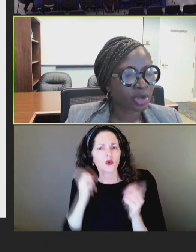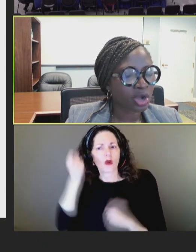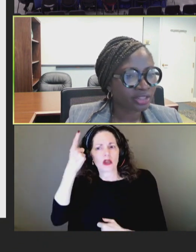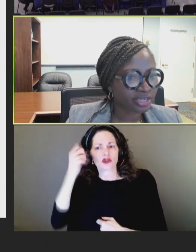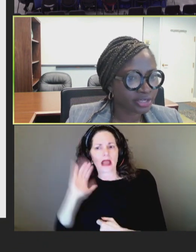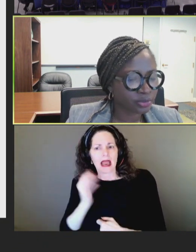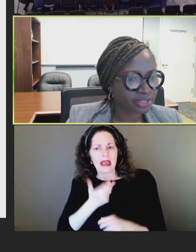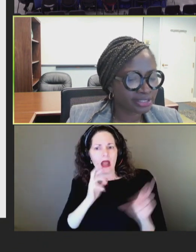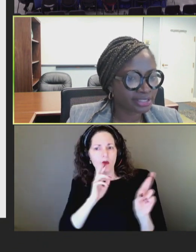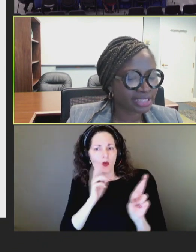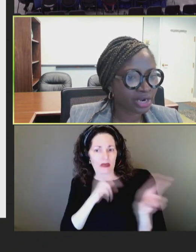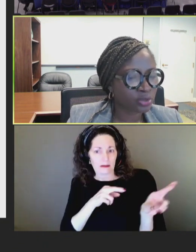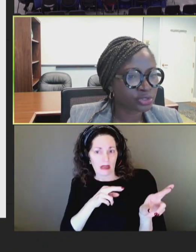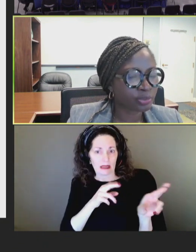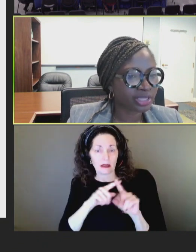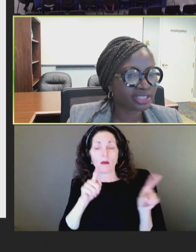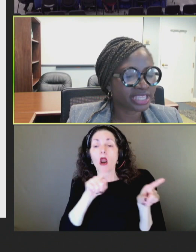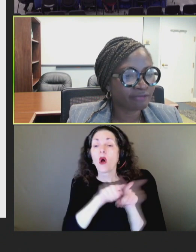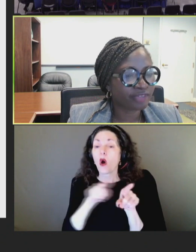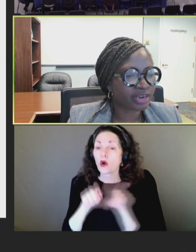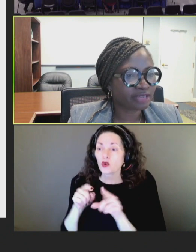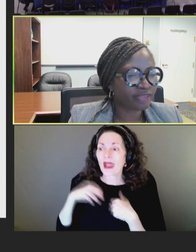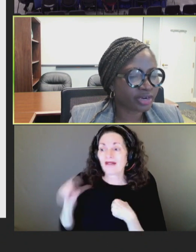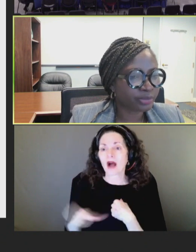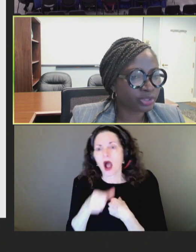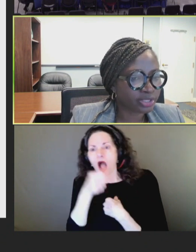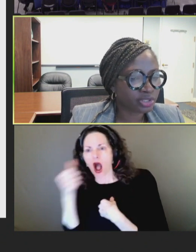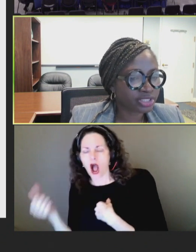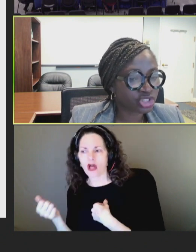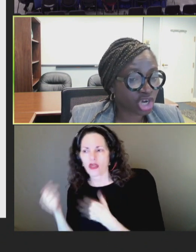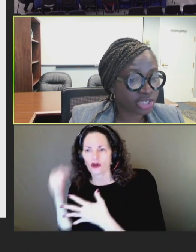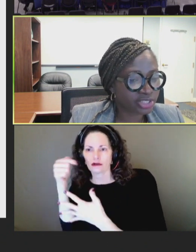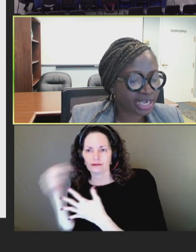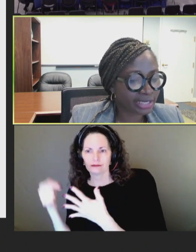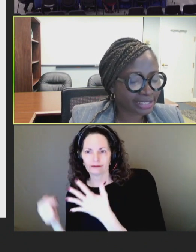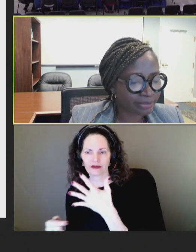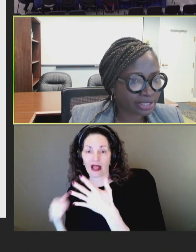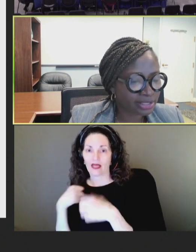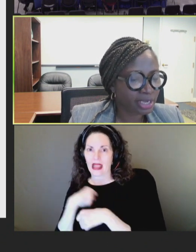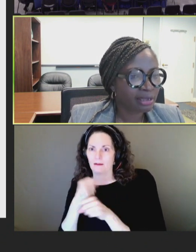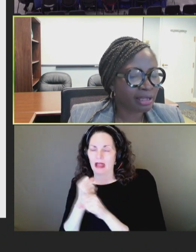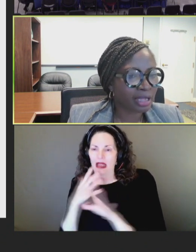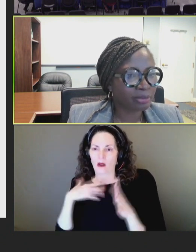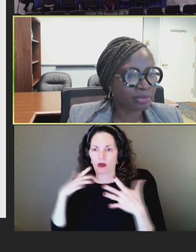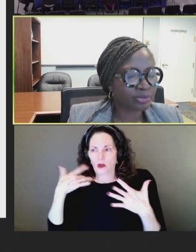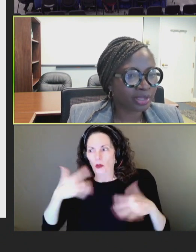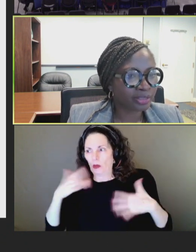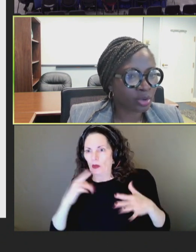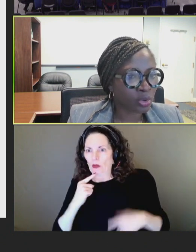were other nuances that also make this a very, very politically charged climate. The